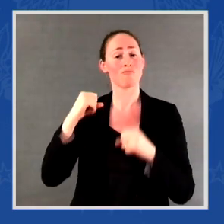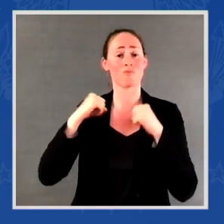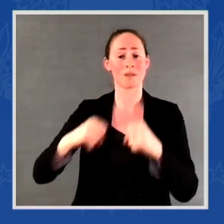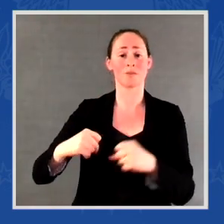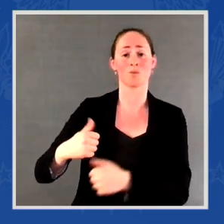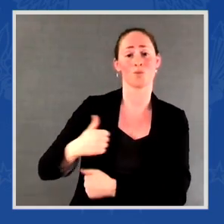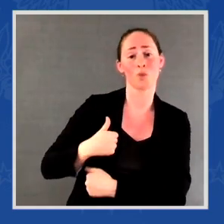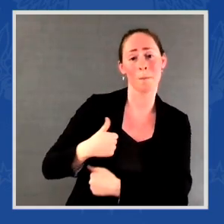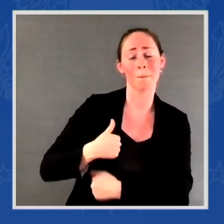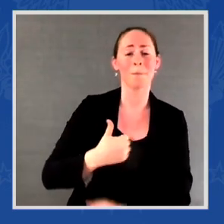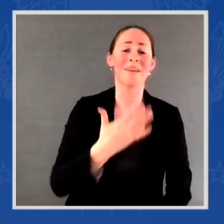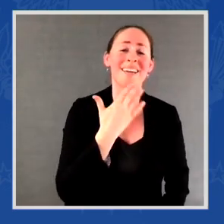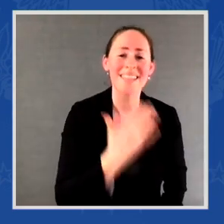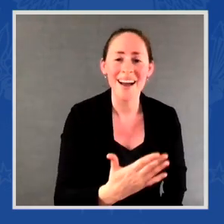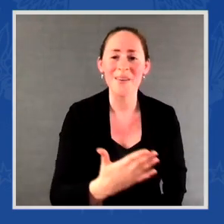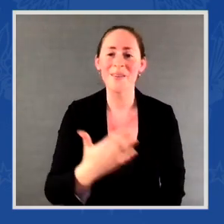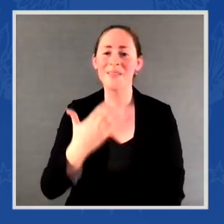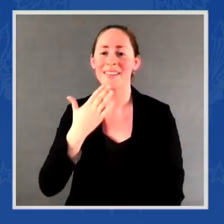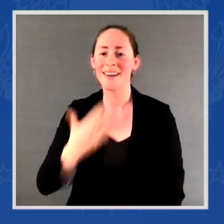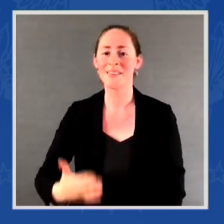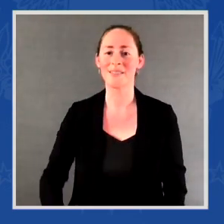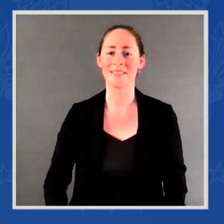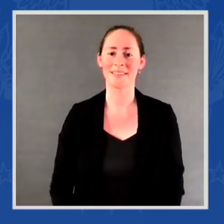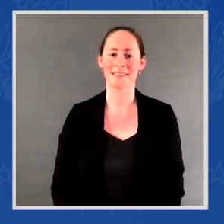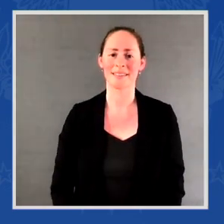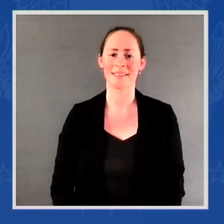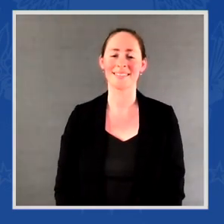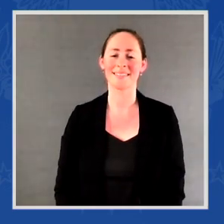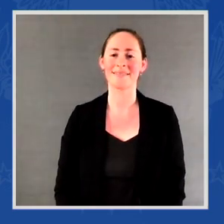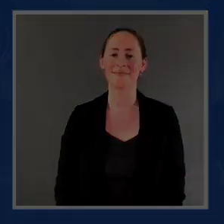Thank you.